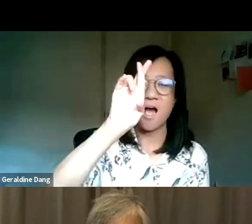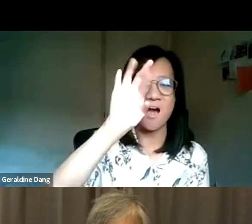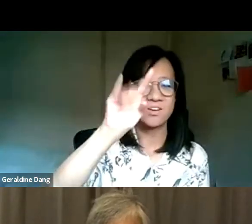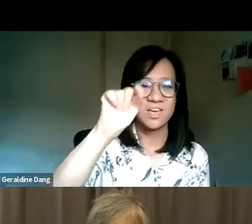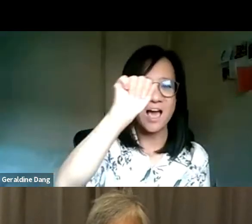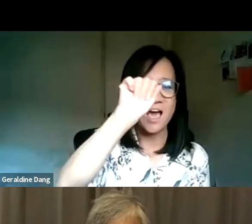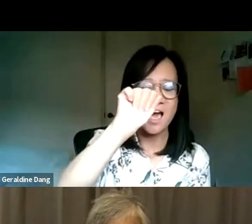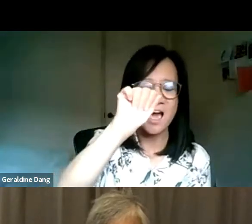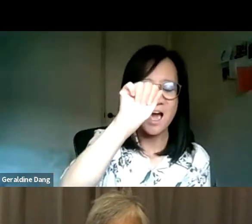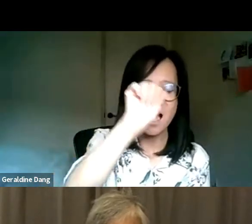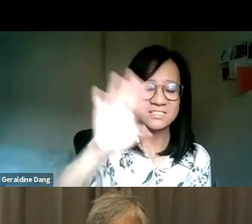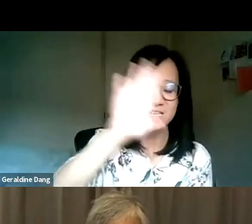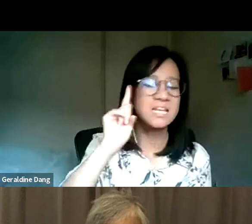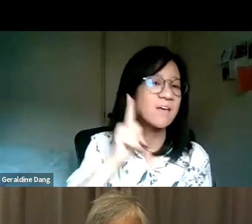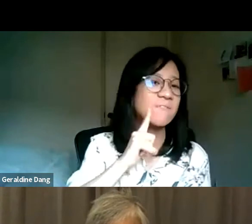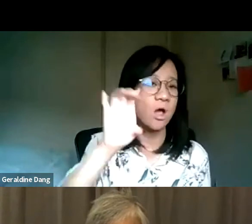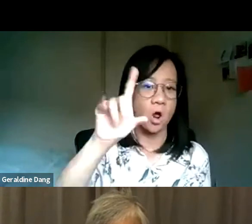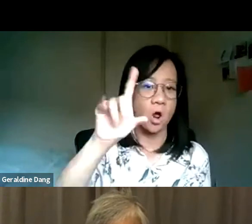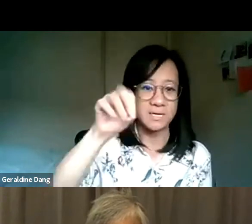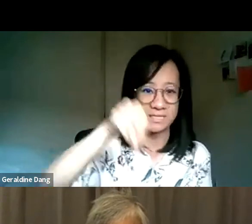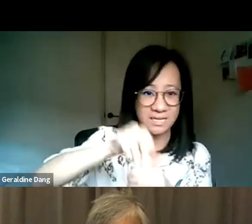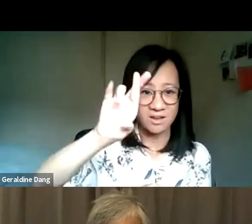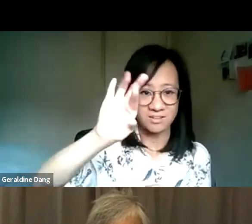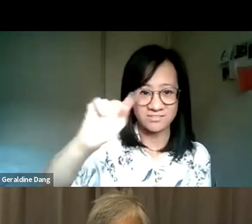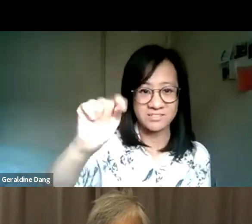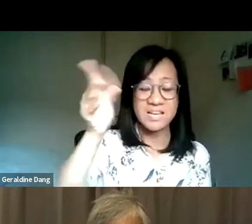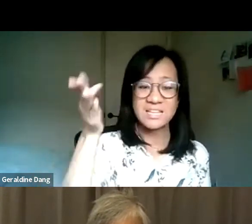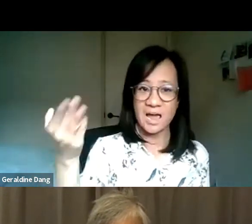They knew more about their identity.